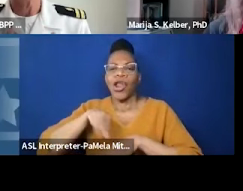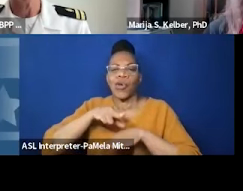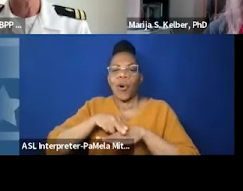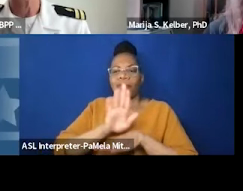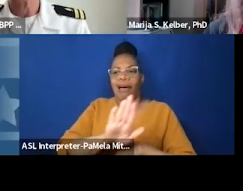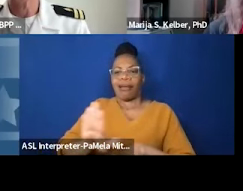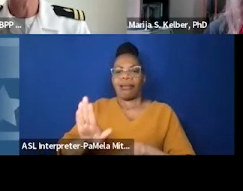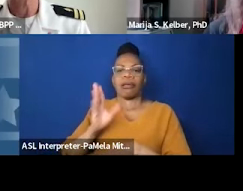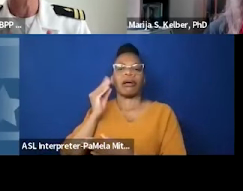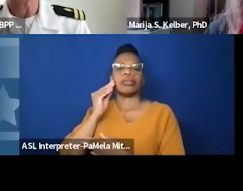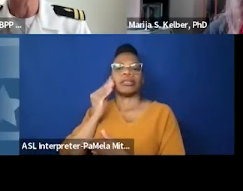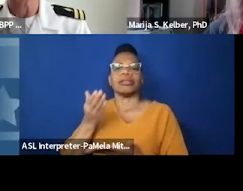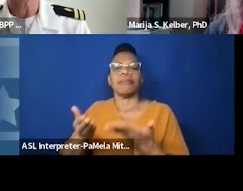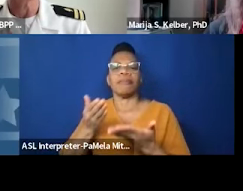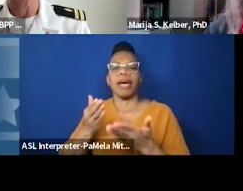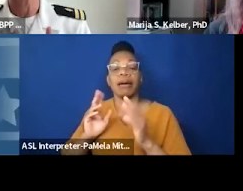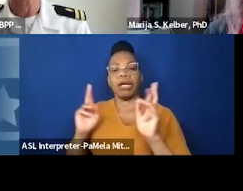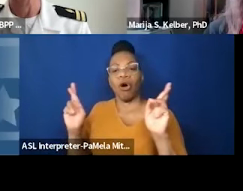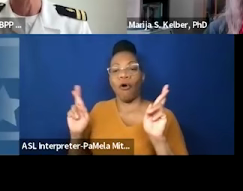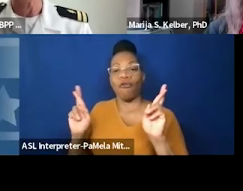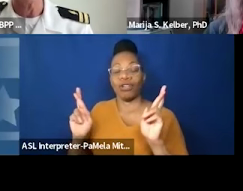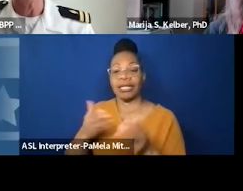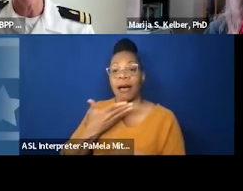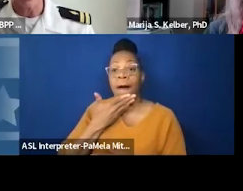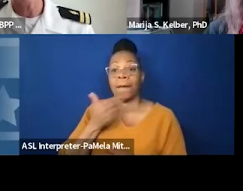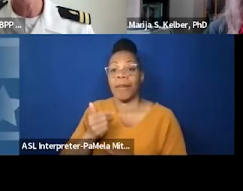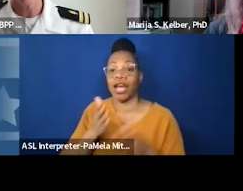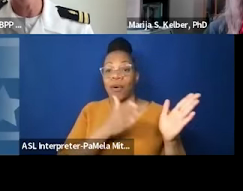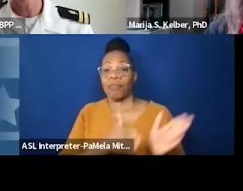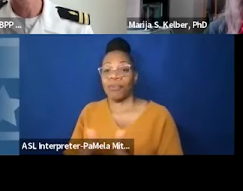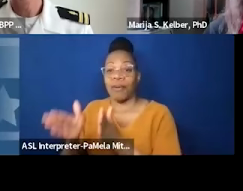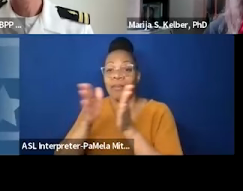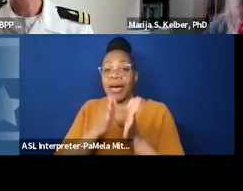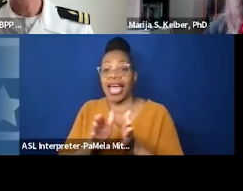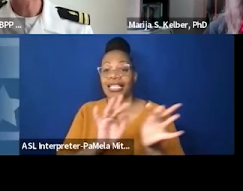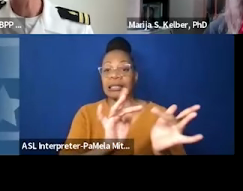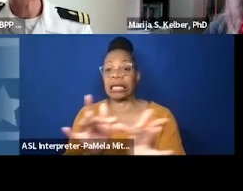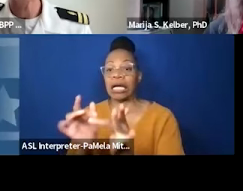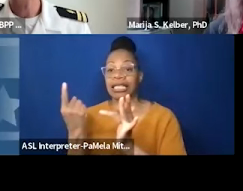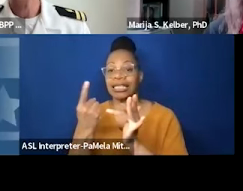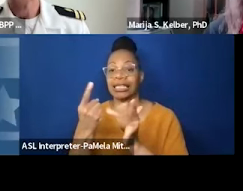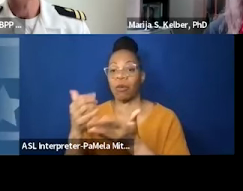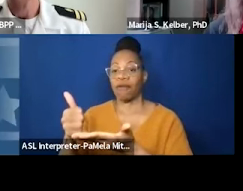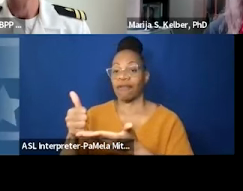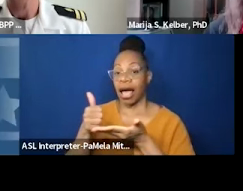so they may hopefully be better prepared to reach out and ask for help. The last part of this that I'll highlight